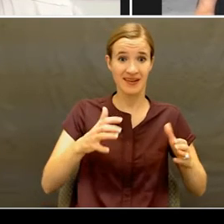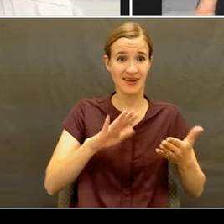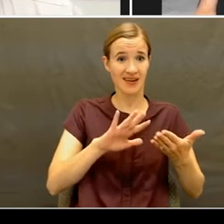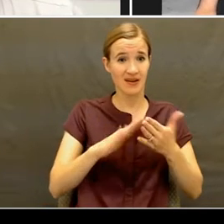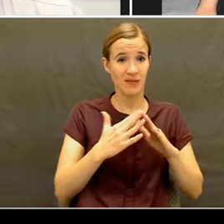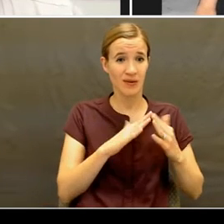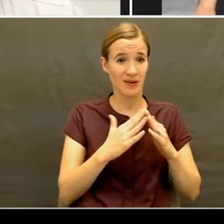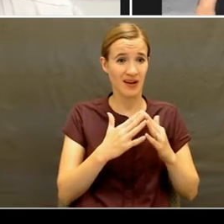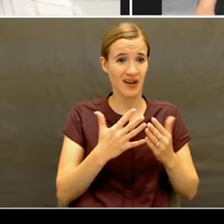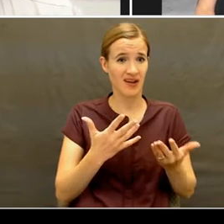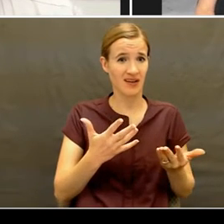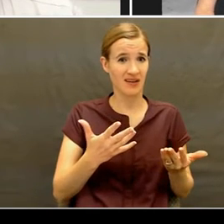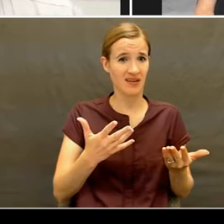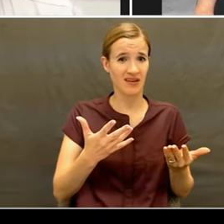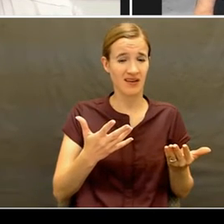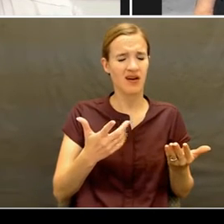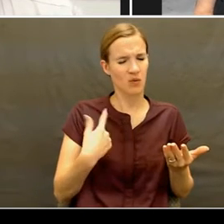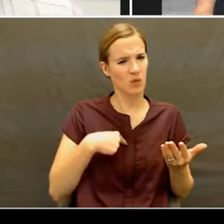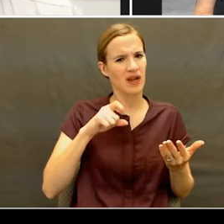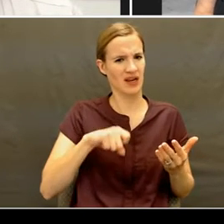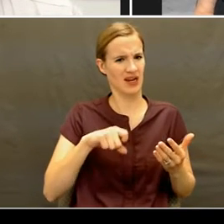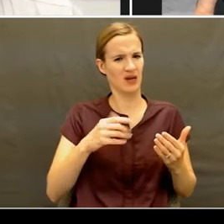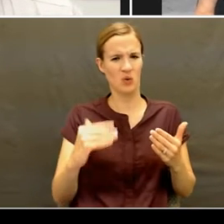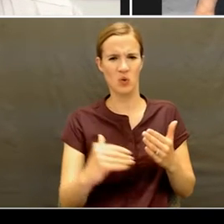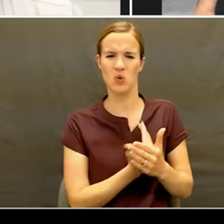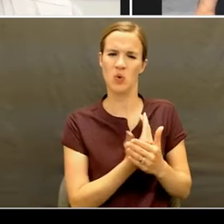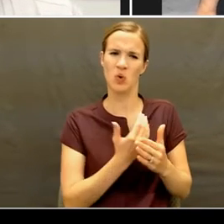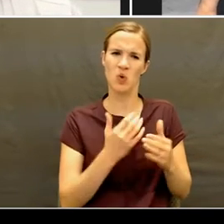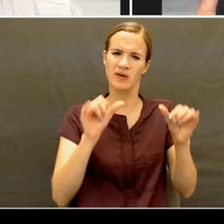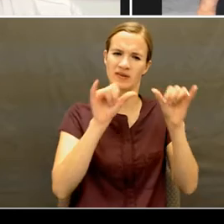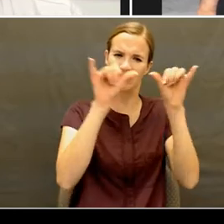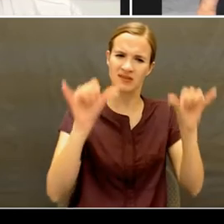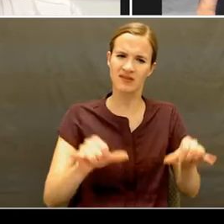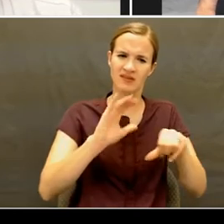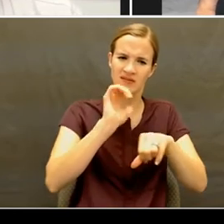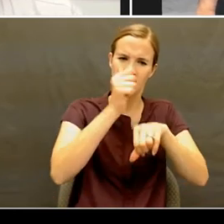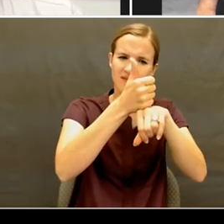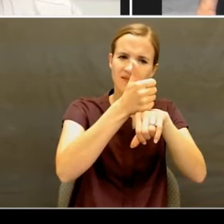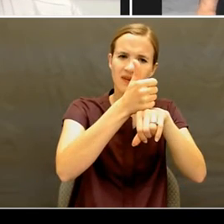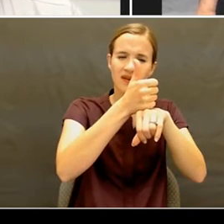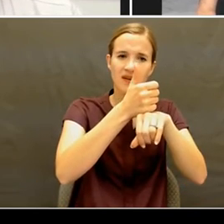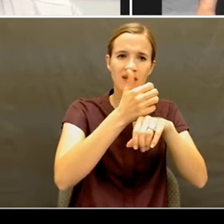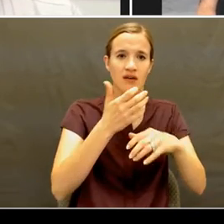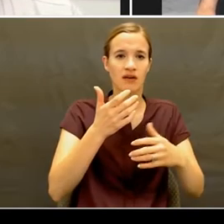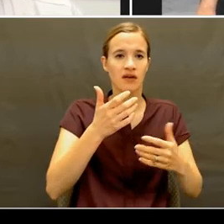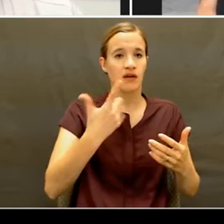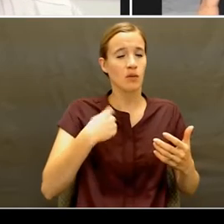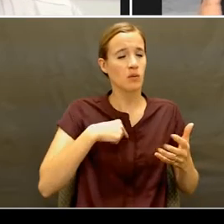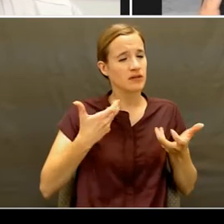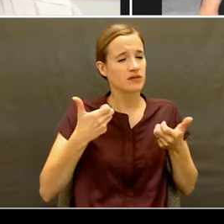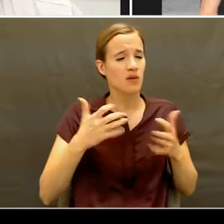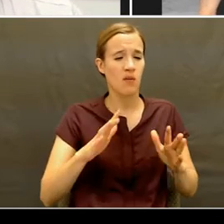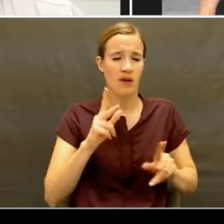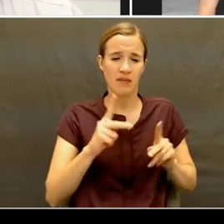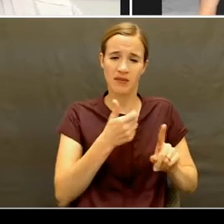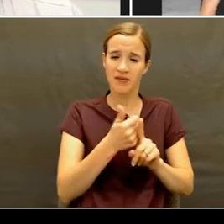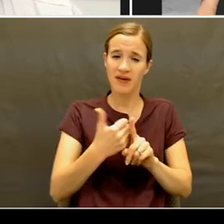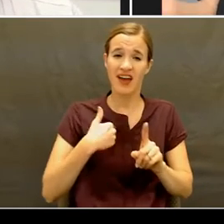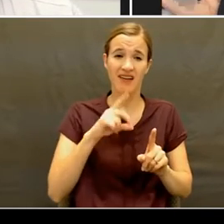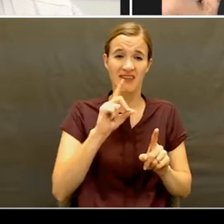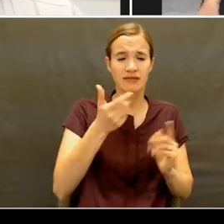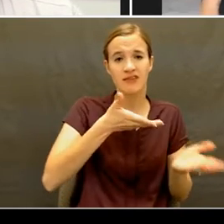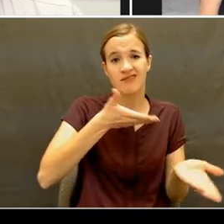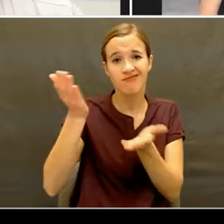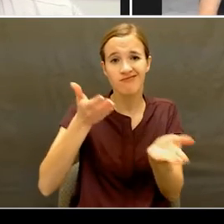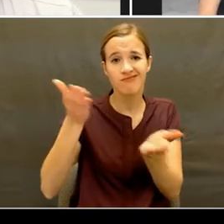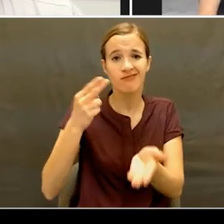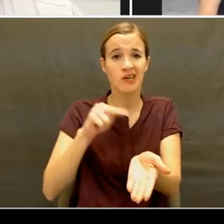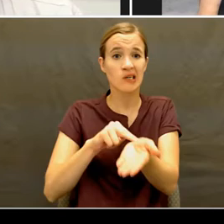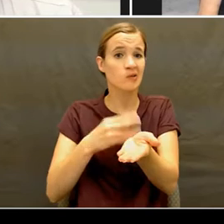be in this position, you know, when so many people dying within Not only in, in the, you know,